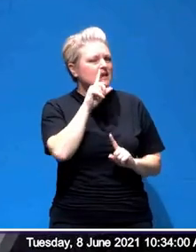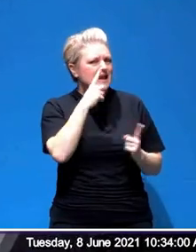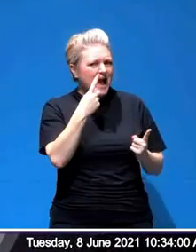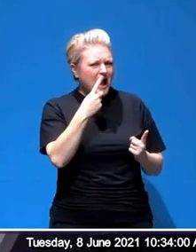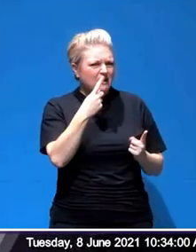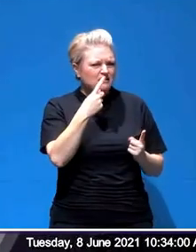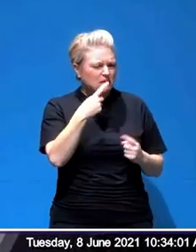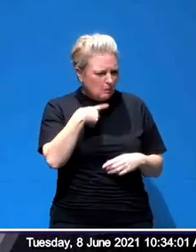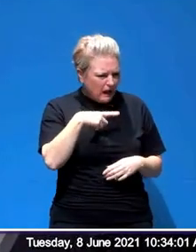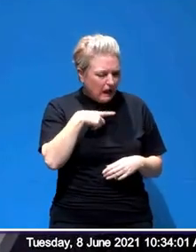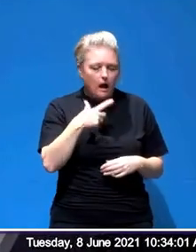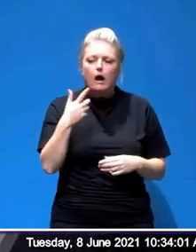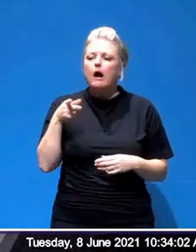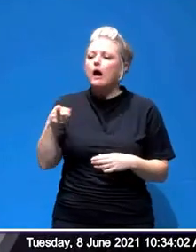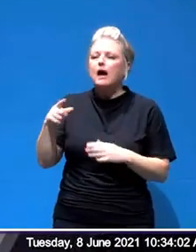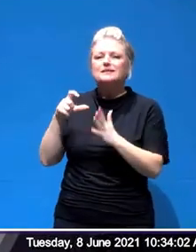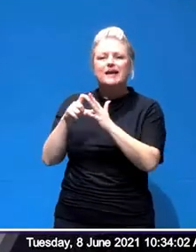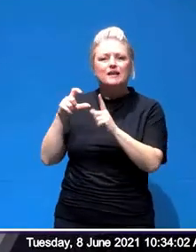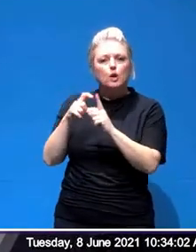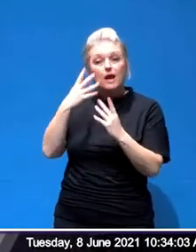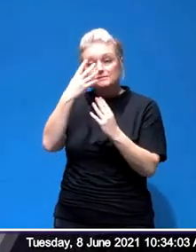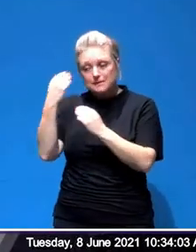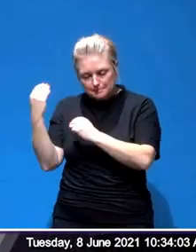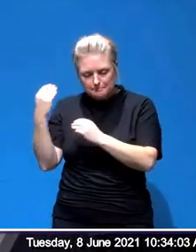Because it was already 4.30 on a Saturday and the shops were about to